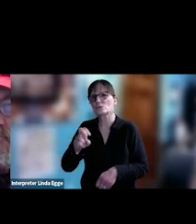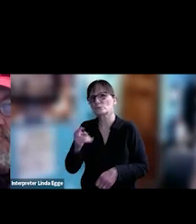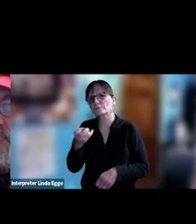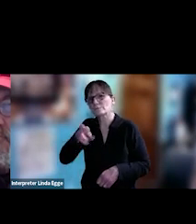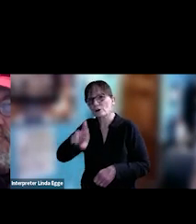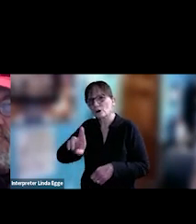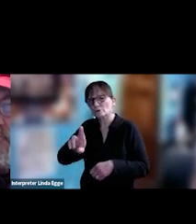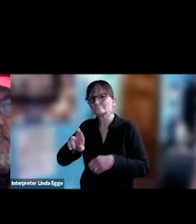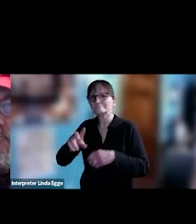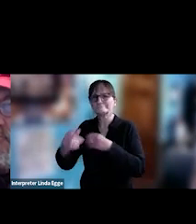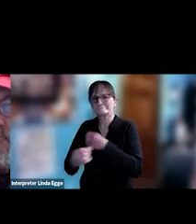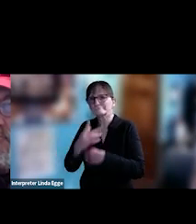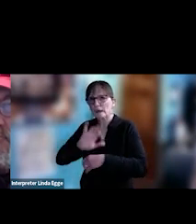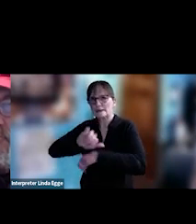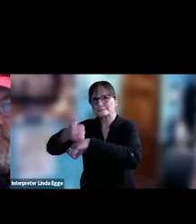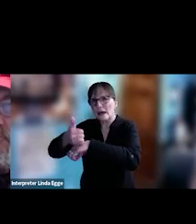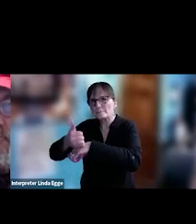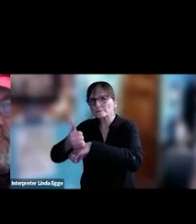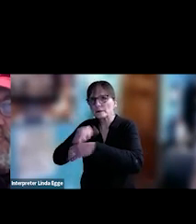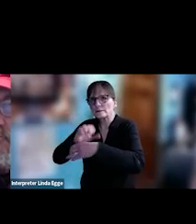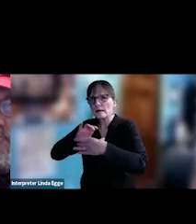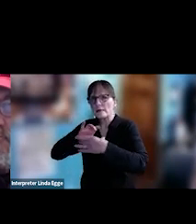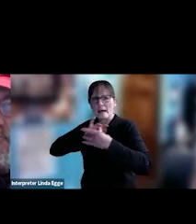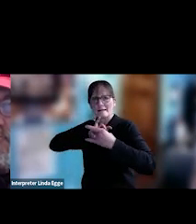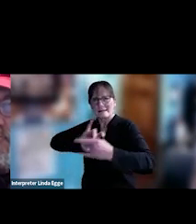establishing a rapport, and connecting them to services.